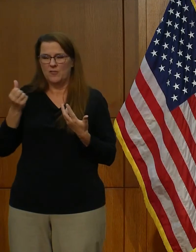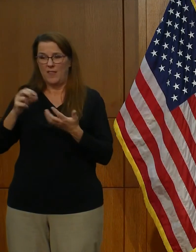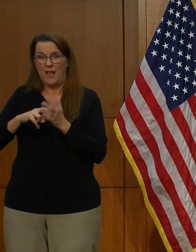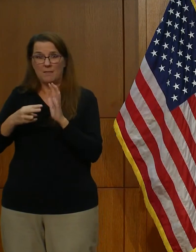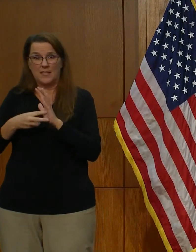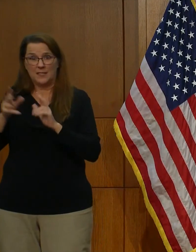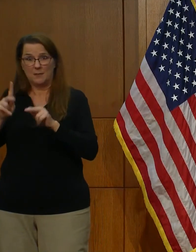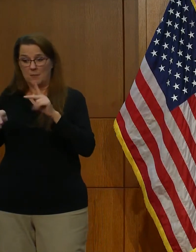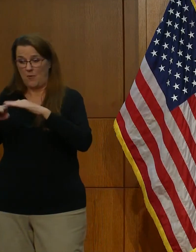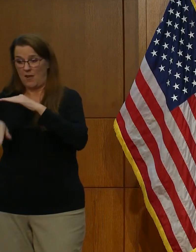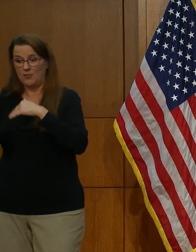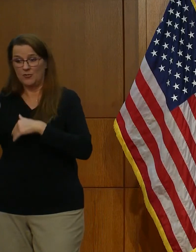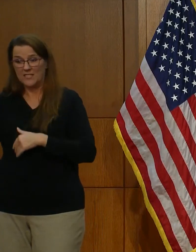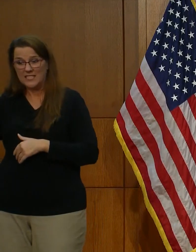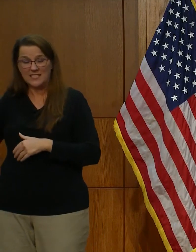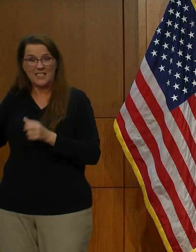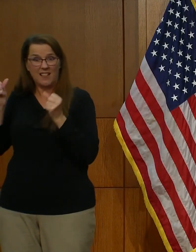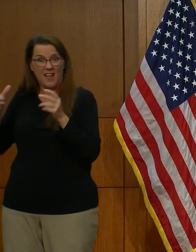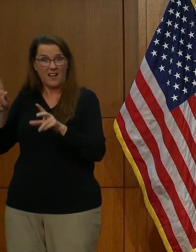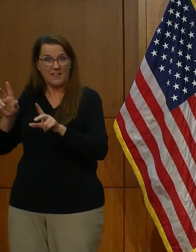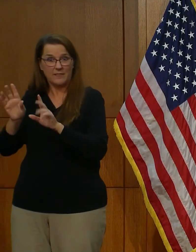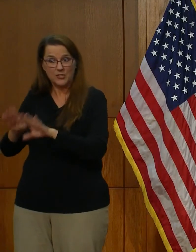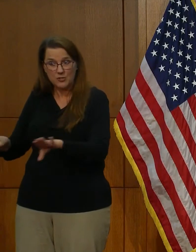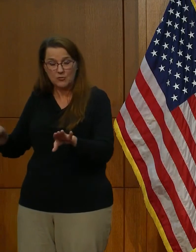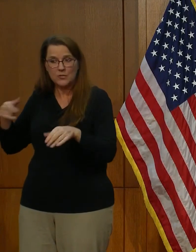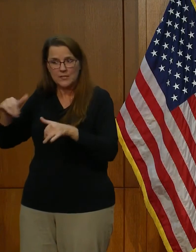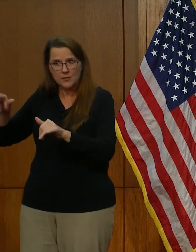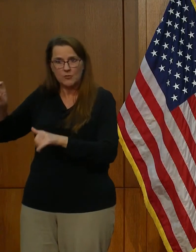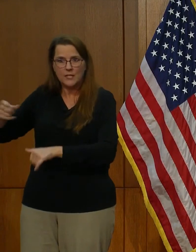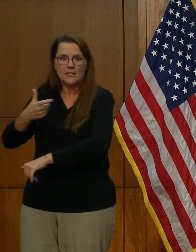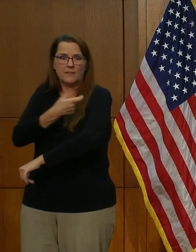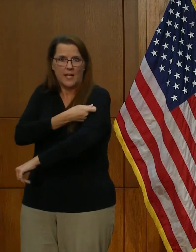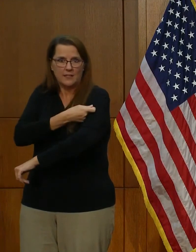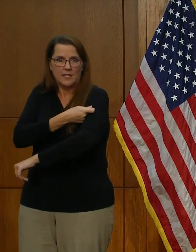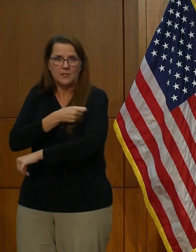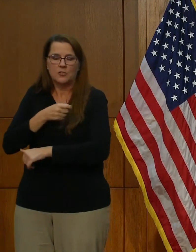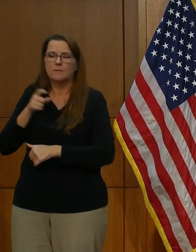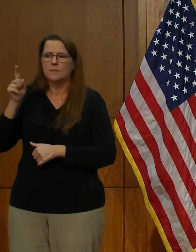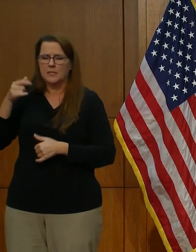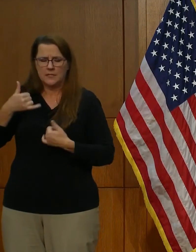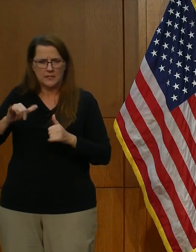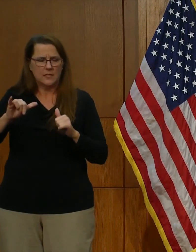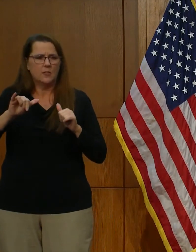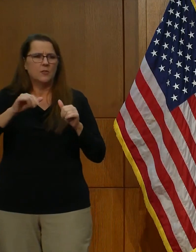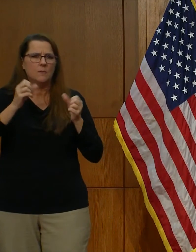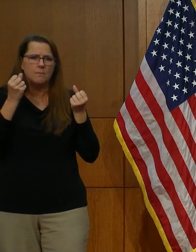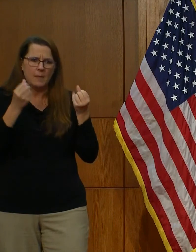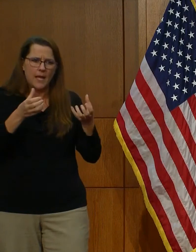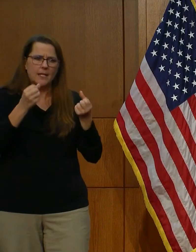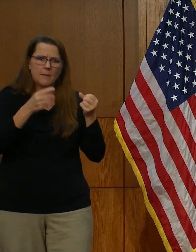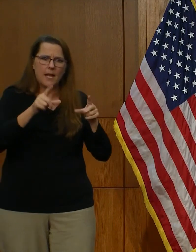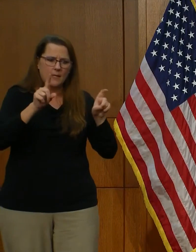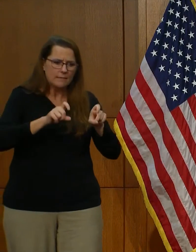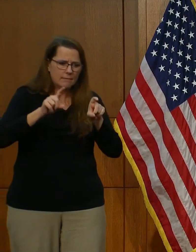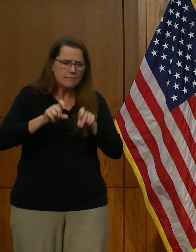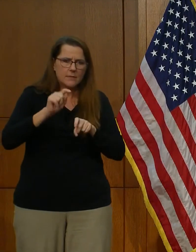18 S. SO THAT LEAVES A LOT OF CHILDREN THAT STILL HAVE YET TO BE VACCINATED, AND SO THERE ARE